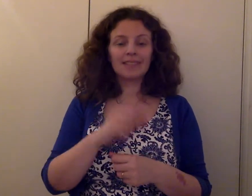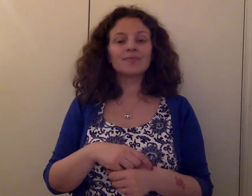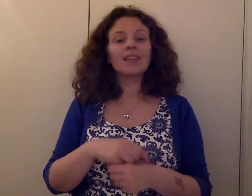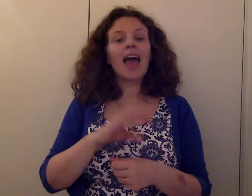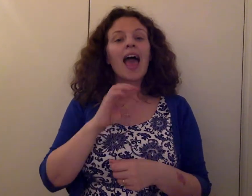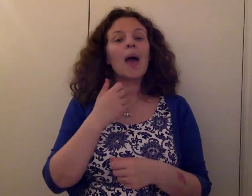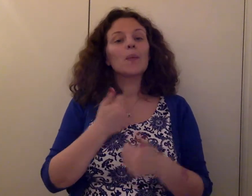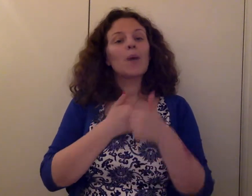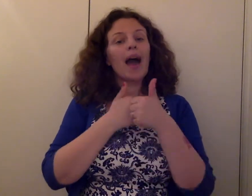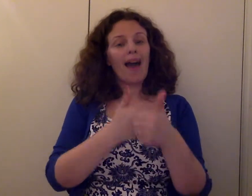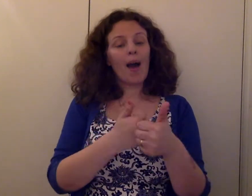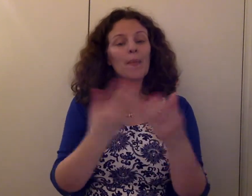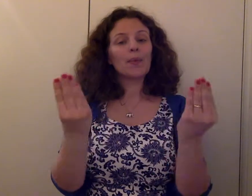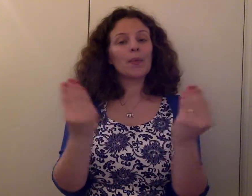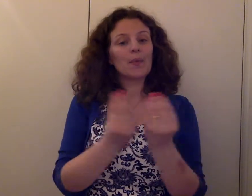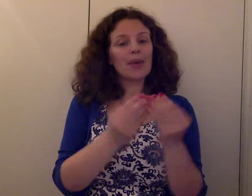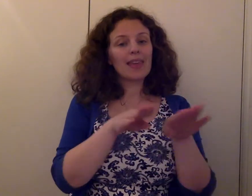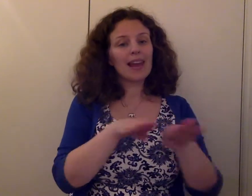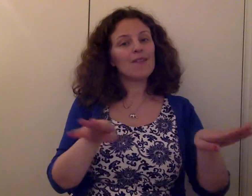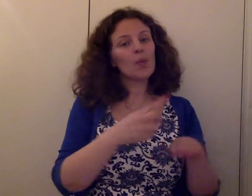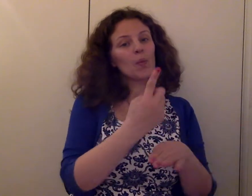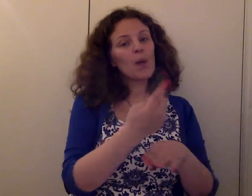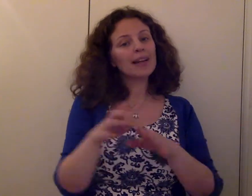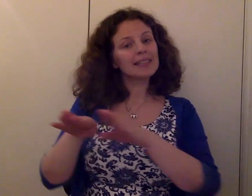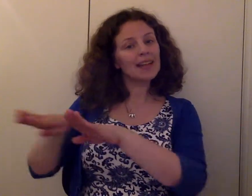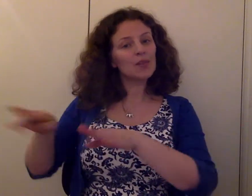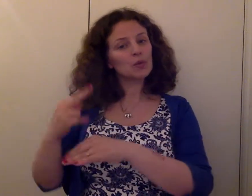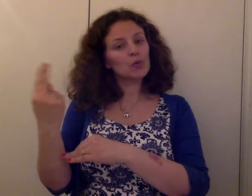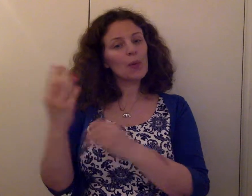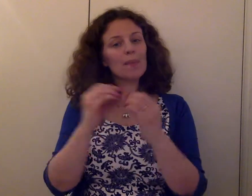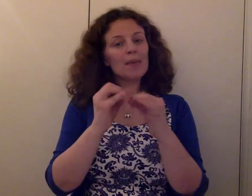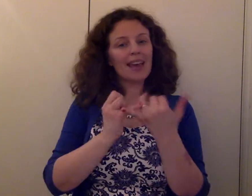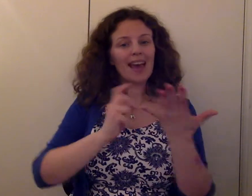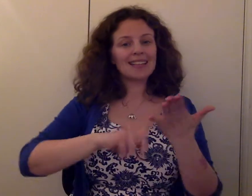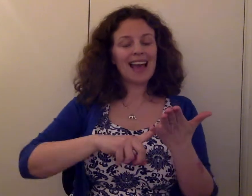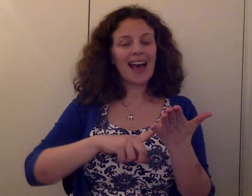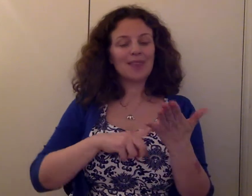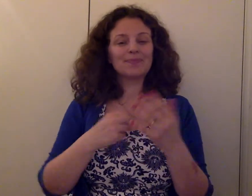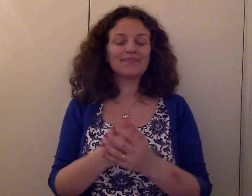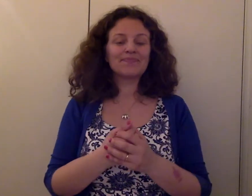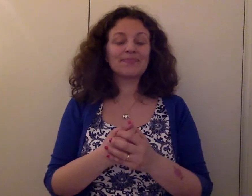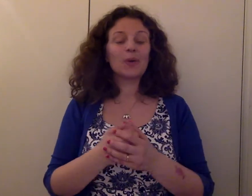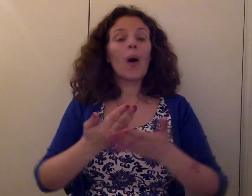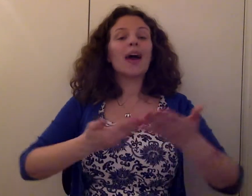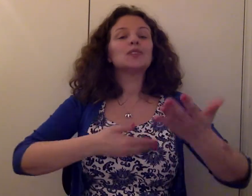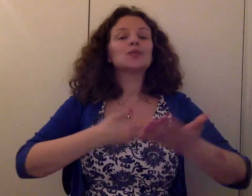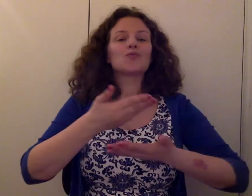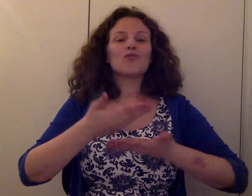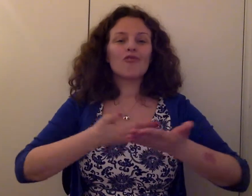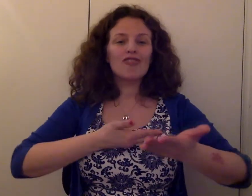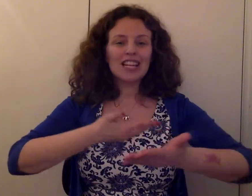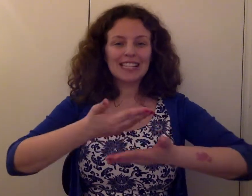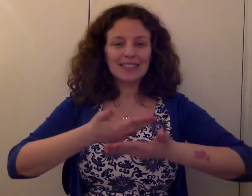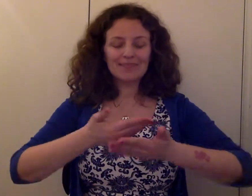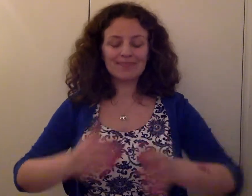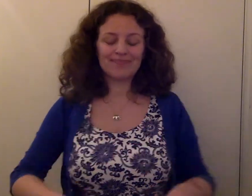It will help with Level 1, Level 2 BSL. Story.